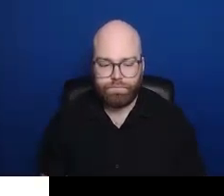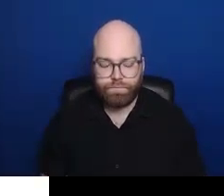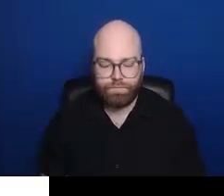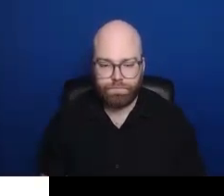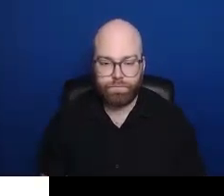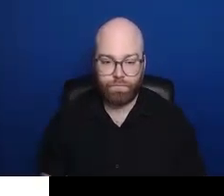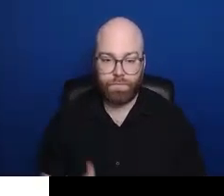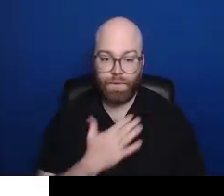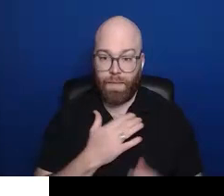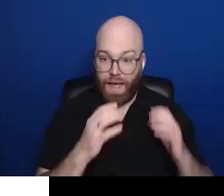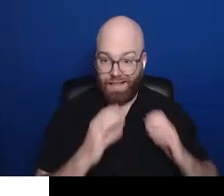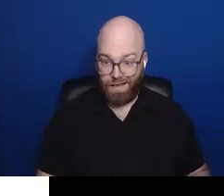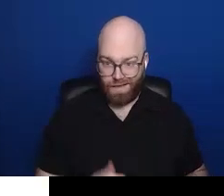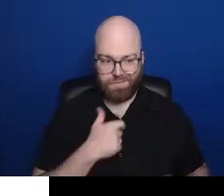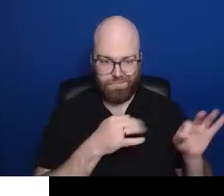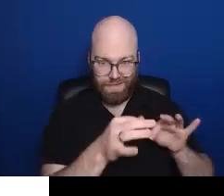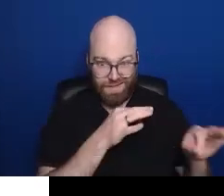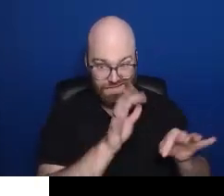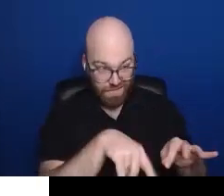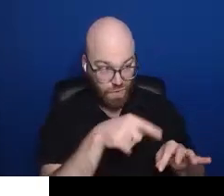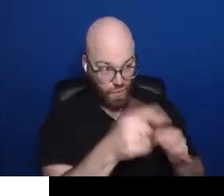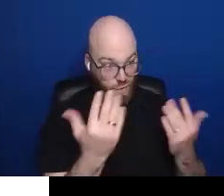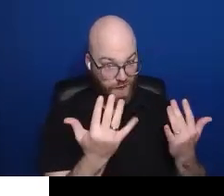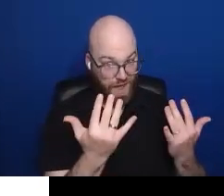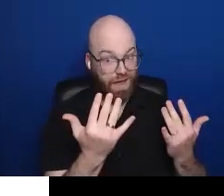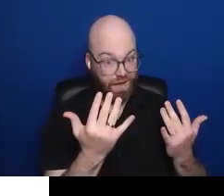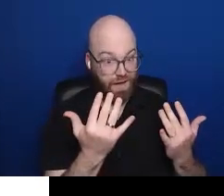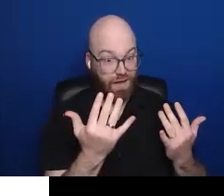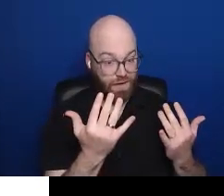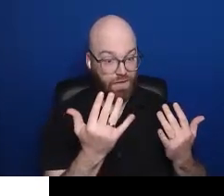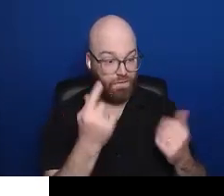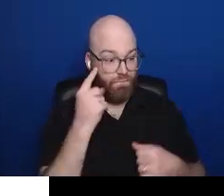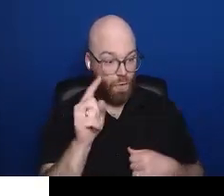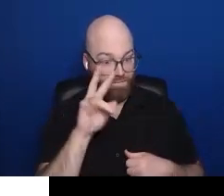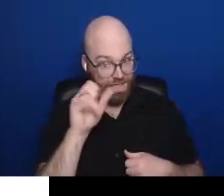or waiting for that visa to become current. I ask them, go to Google and Google,